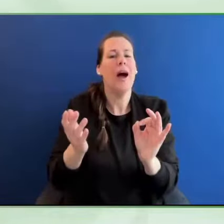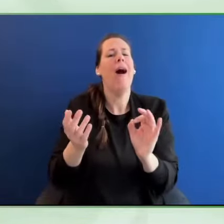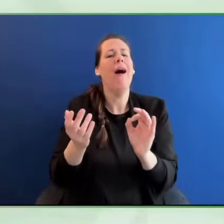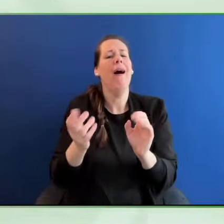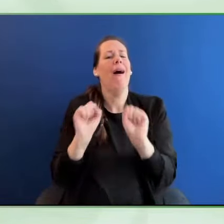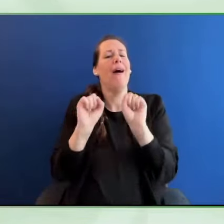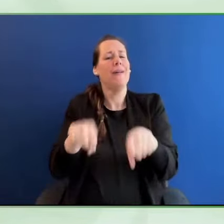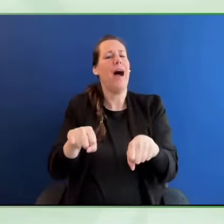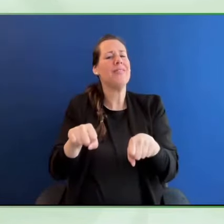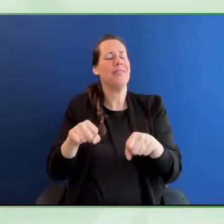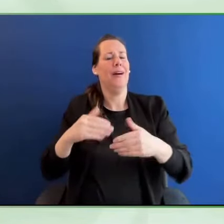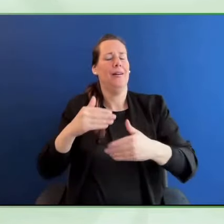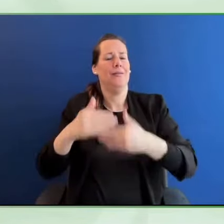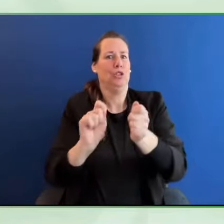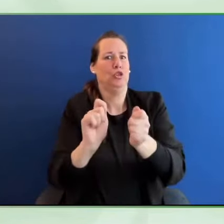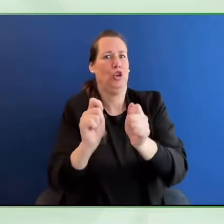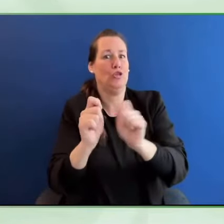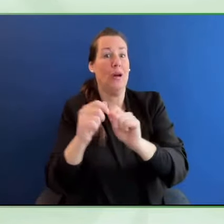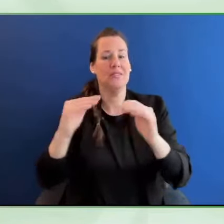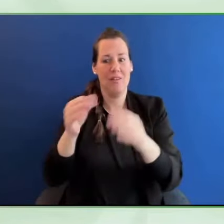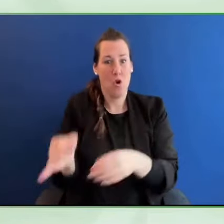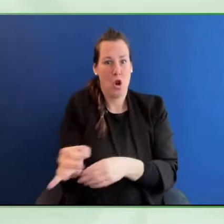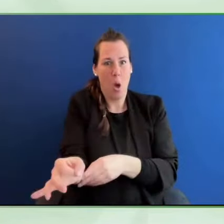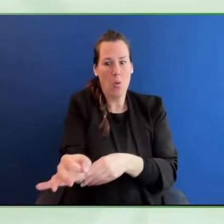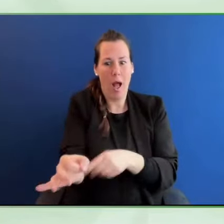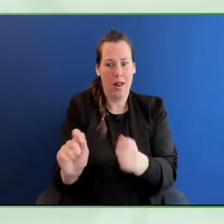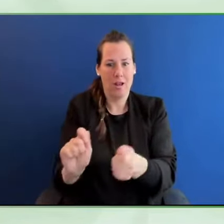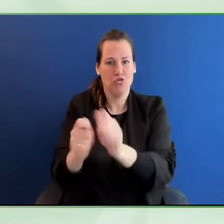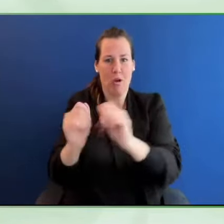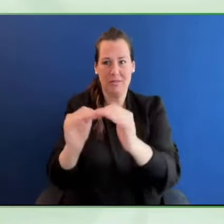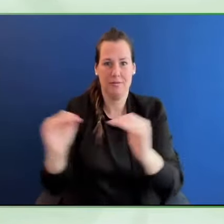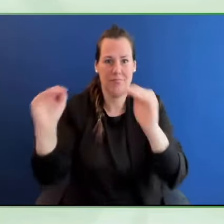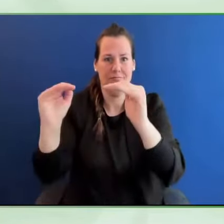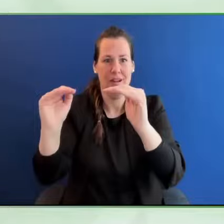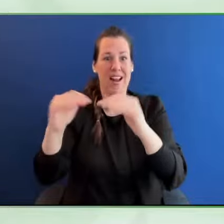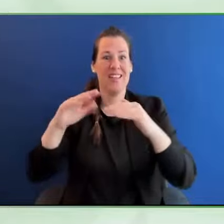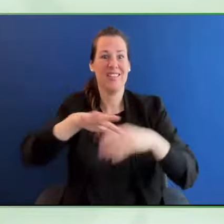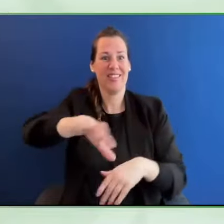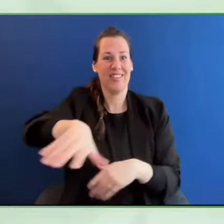How can we be legitimate something that says it is a social innovation that is not in line